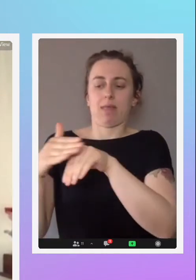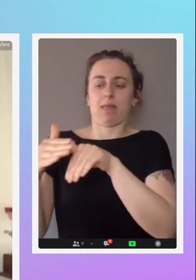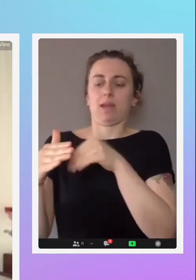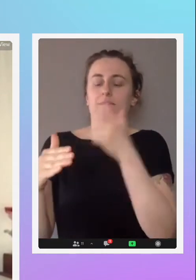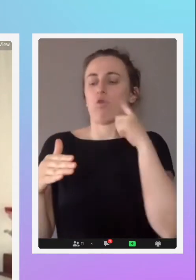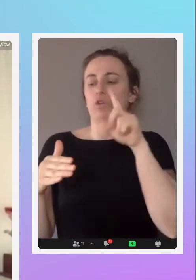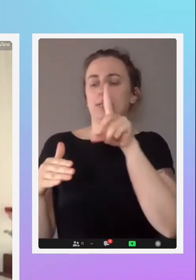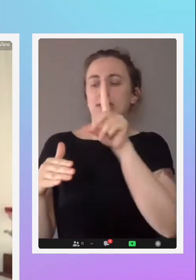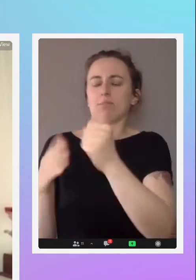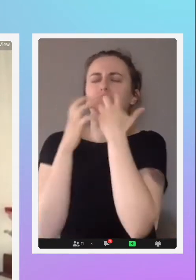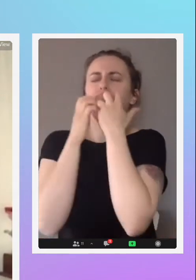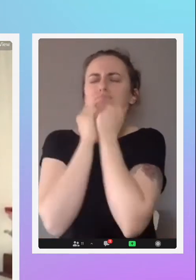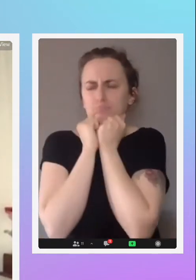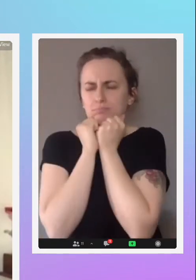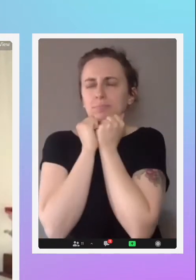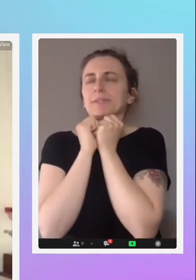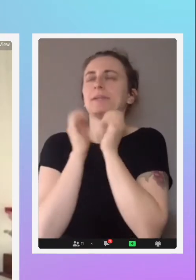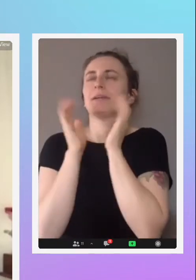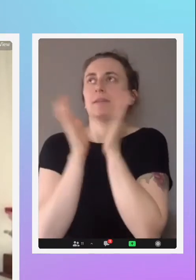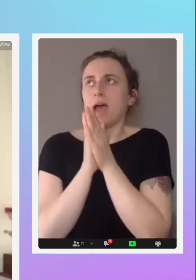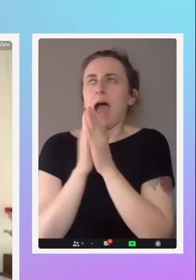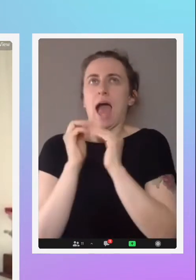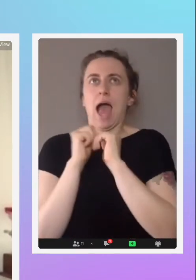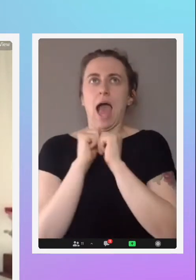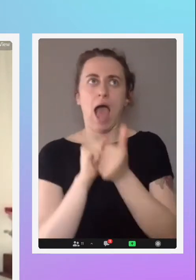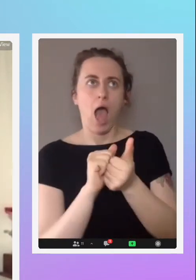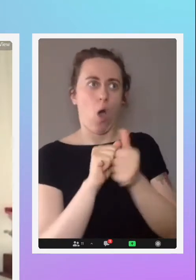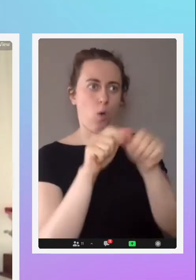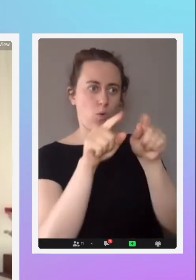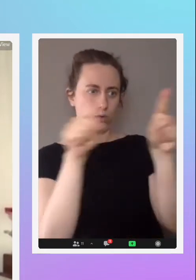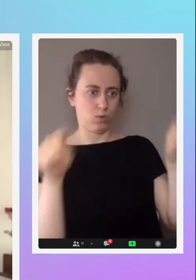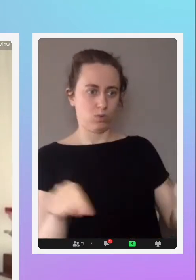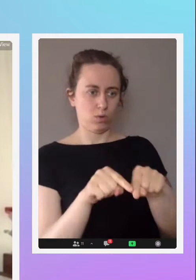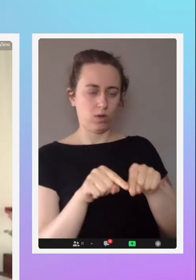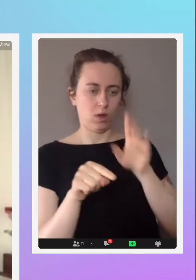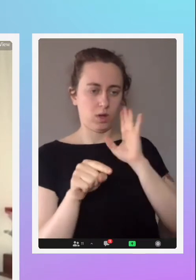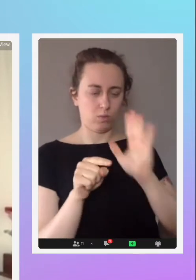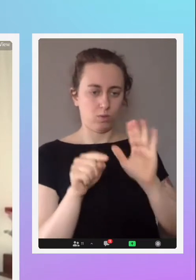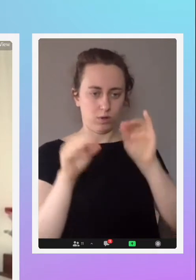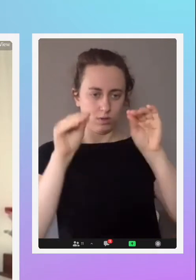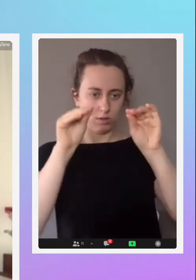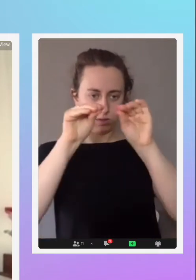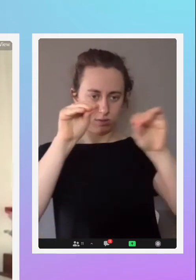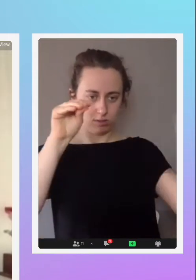how would I present this webpage in a serial fashion to someone who cannot see it?